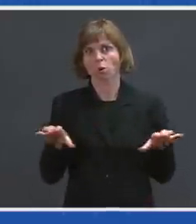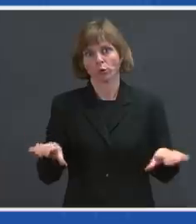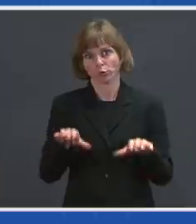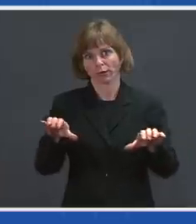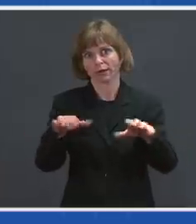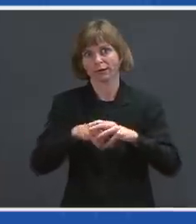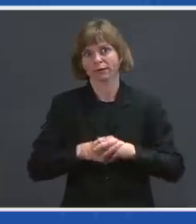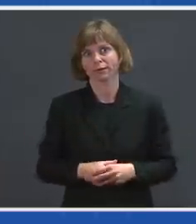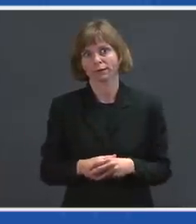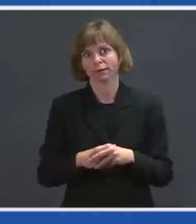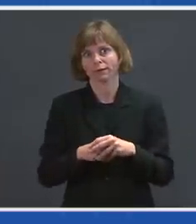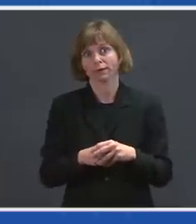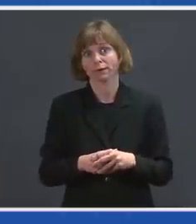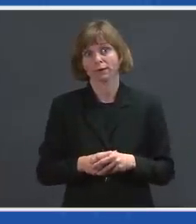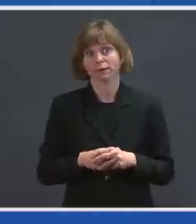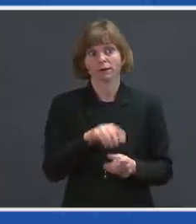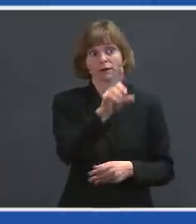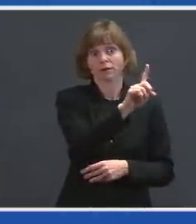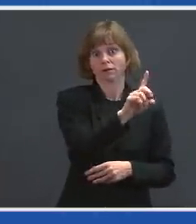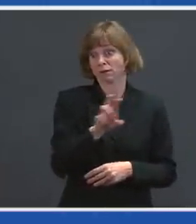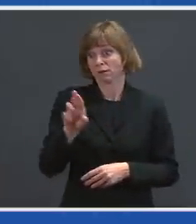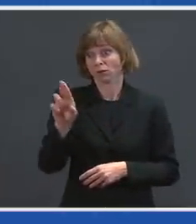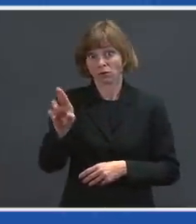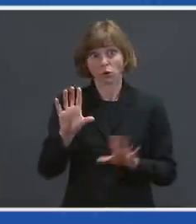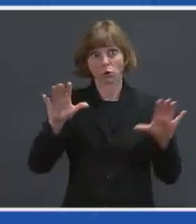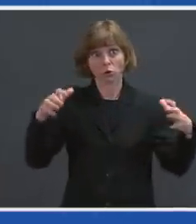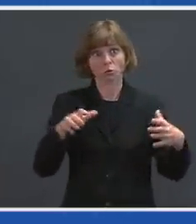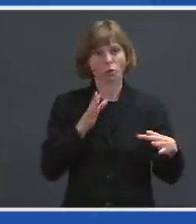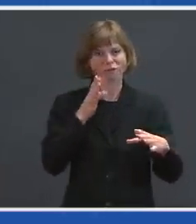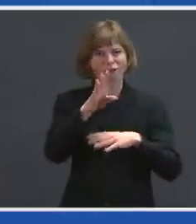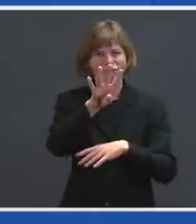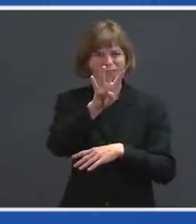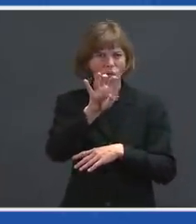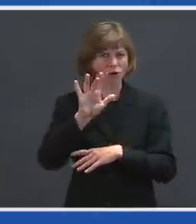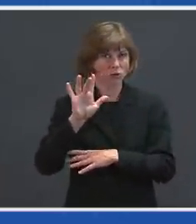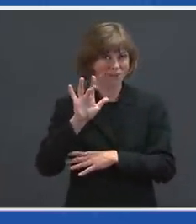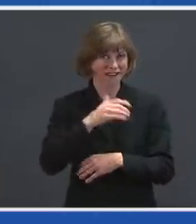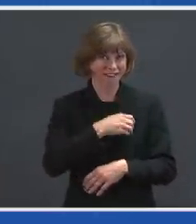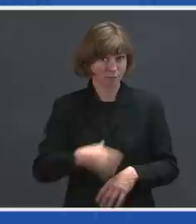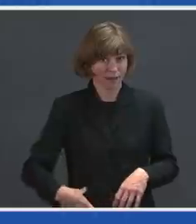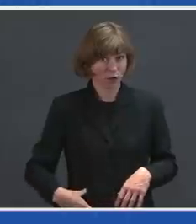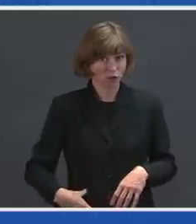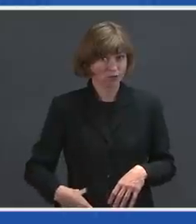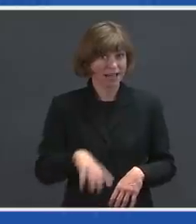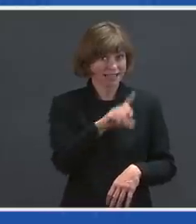A bipartisan group of more than 425 mayors, Democrat and Republican.